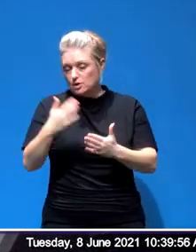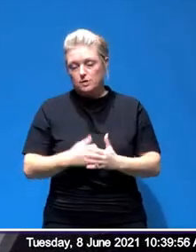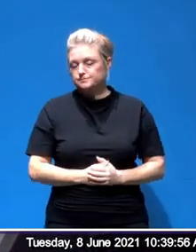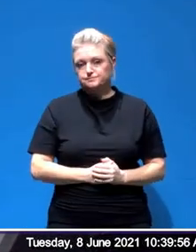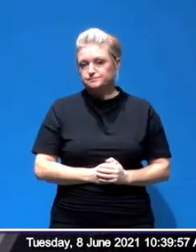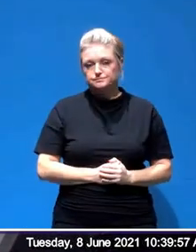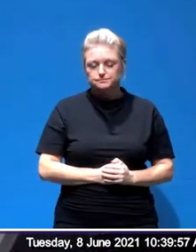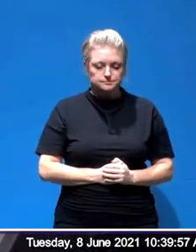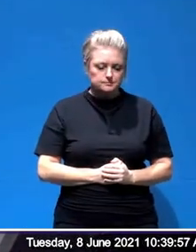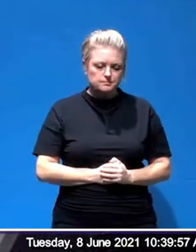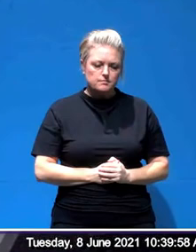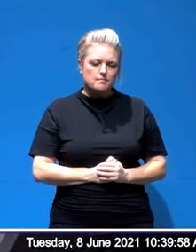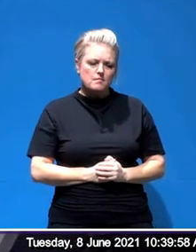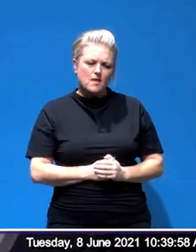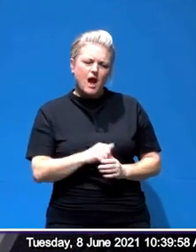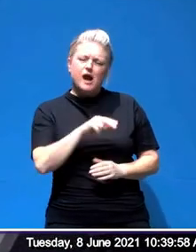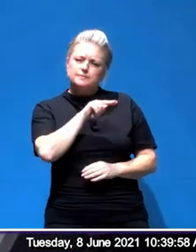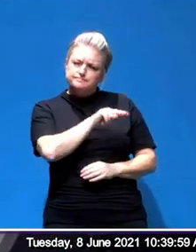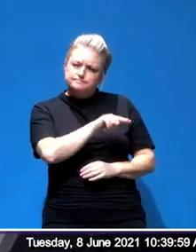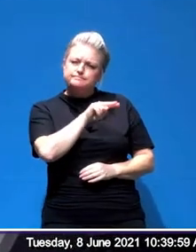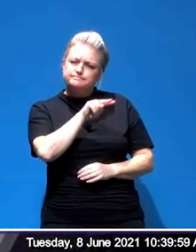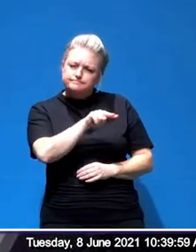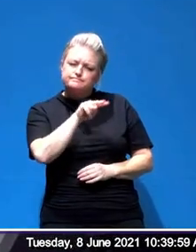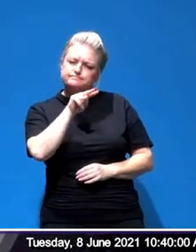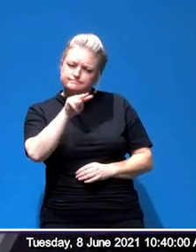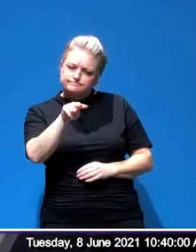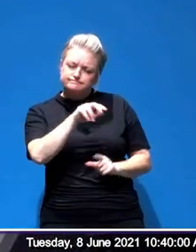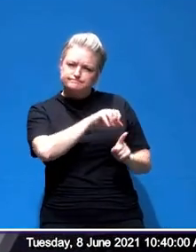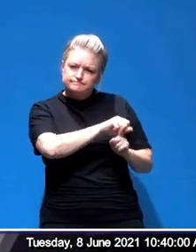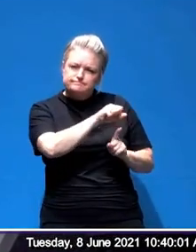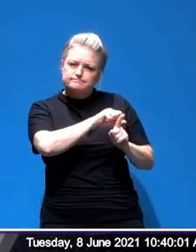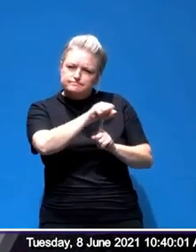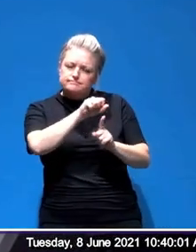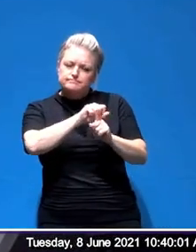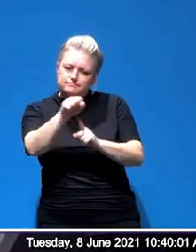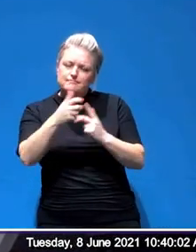I had seen some minor bruises or other unexplained minor injuries on Daniel in the past.